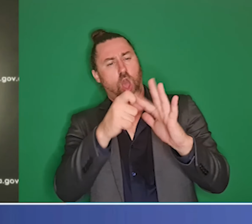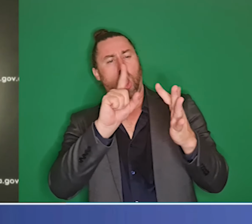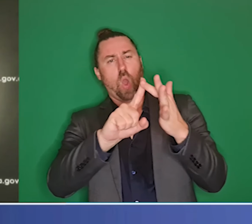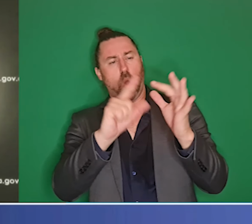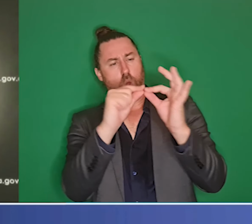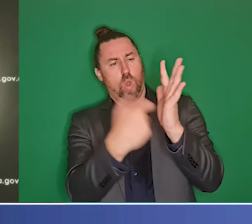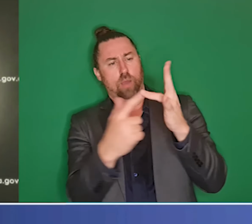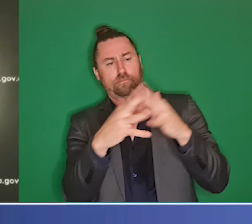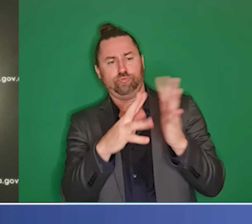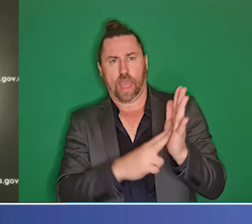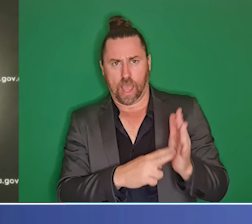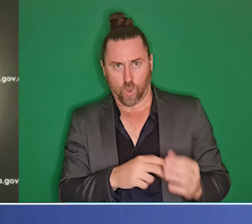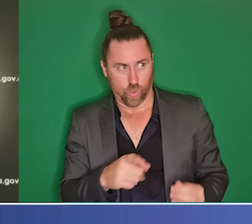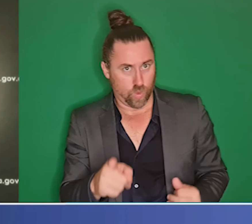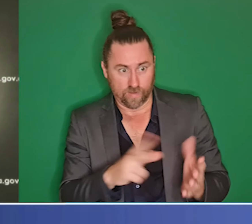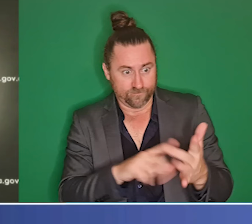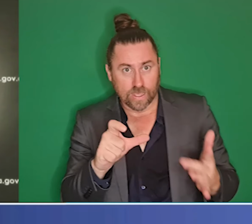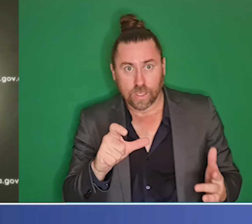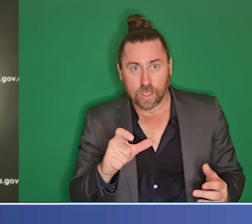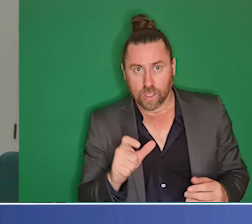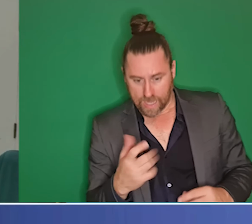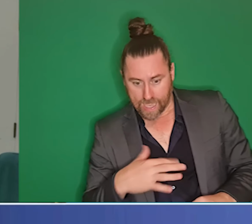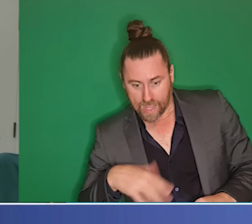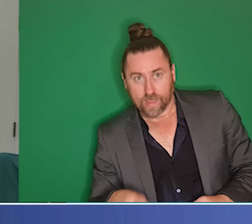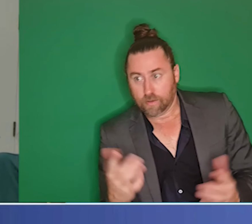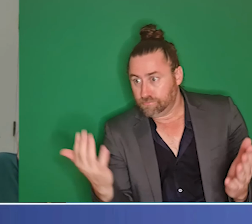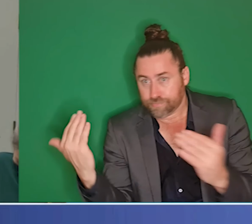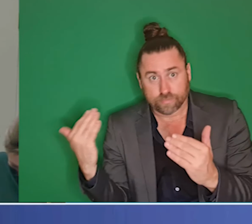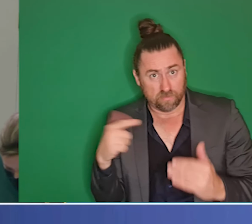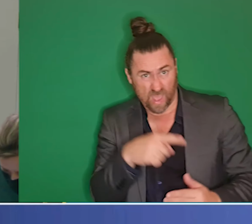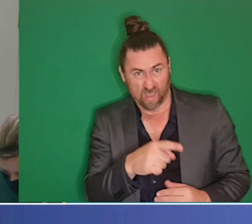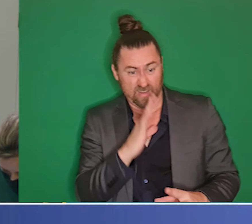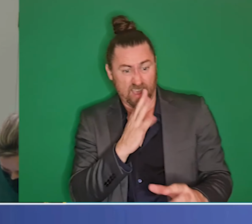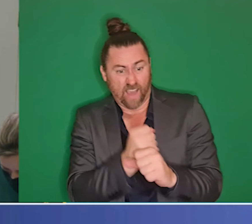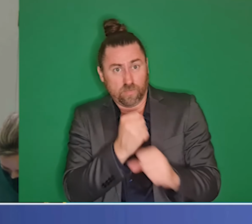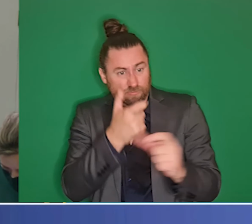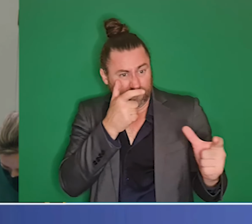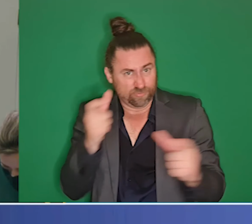why do you think that's been necessary in Victoria and not in other states? Has it got to do with bad governance?